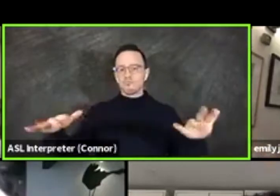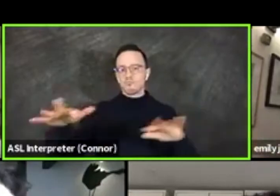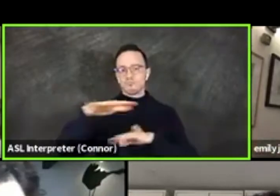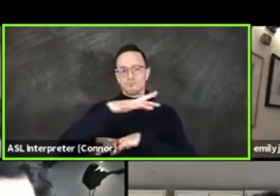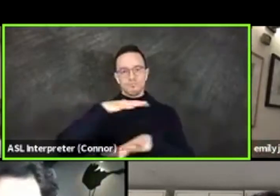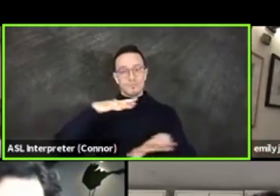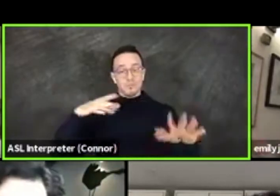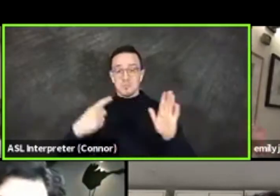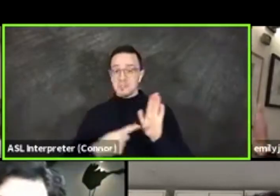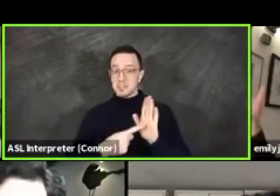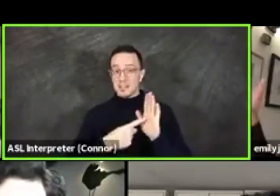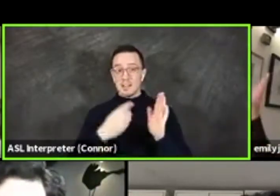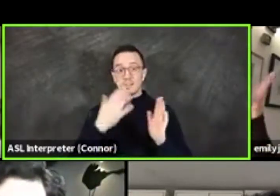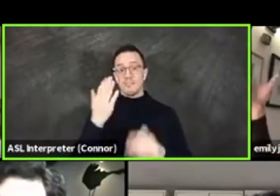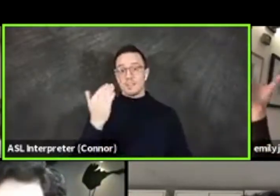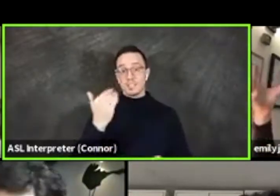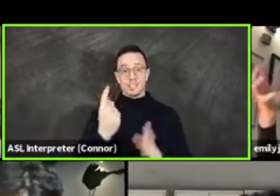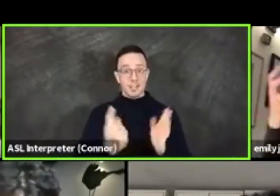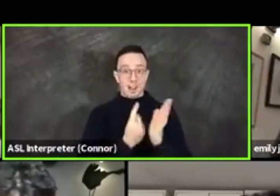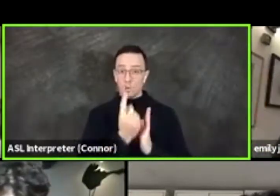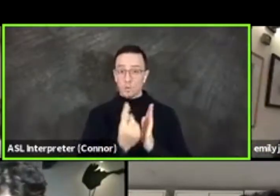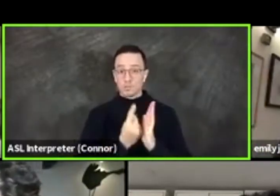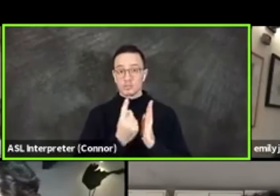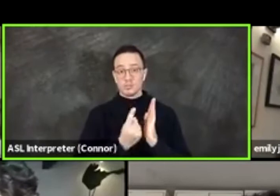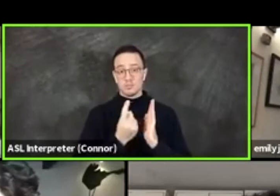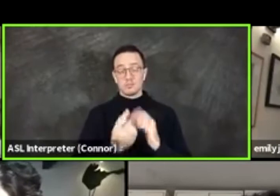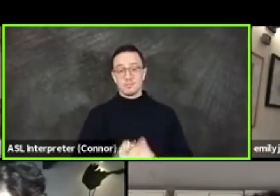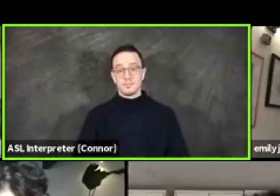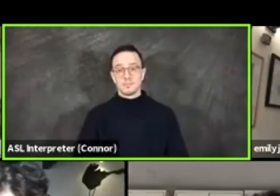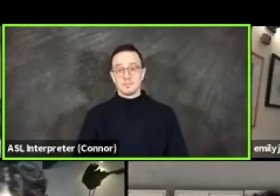15 HOURS LONG, WHERE --